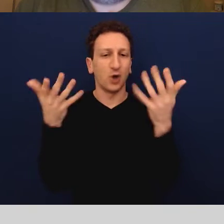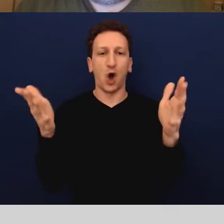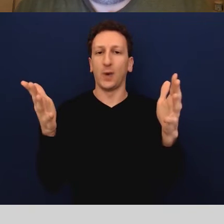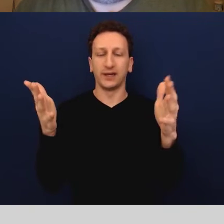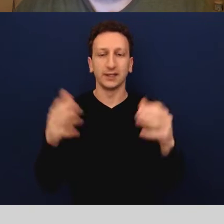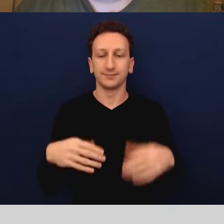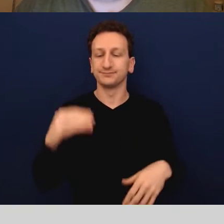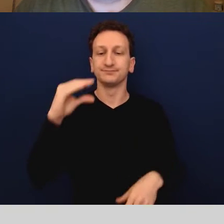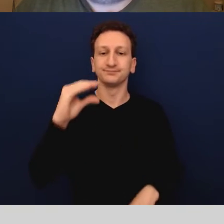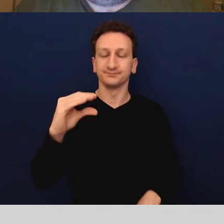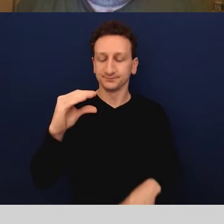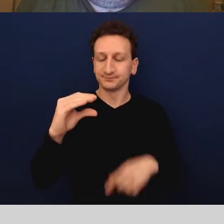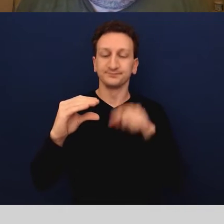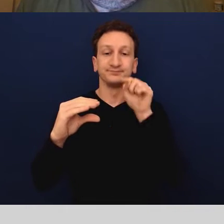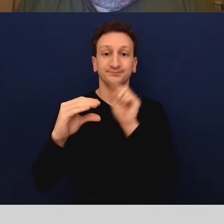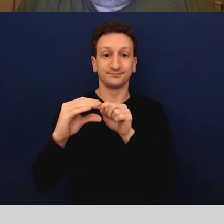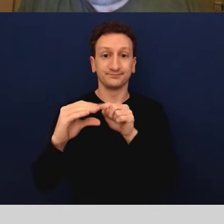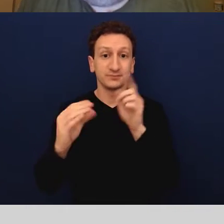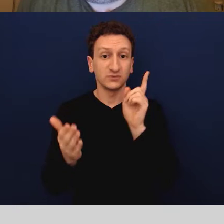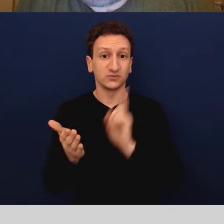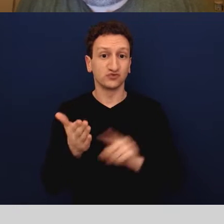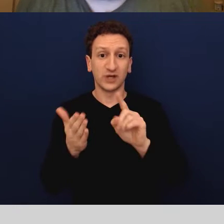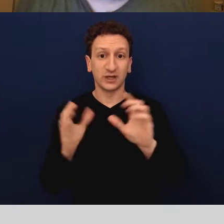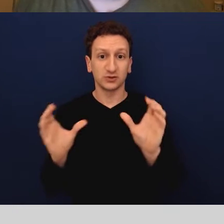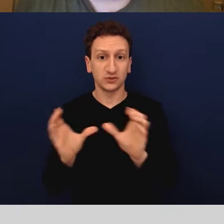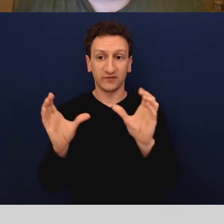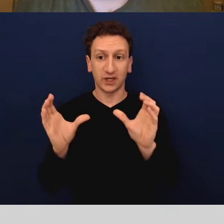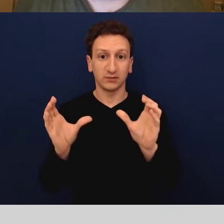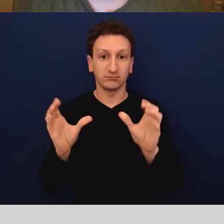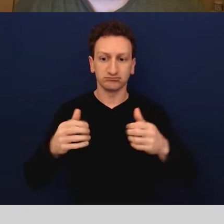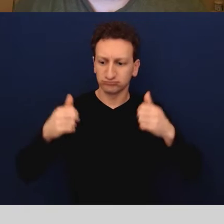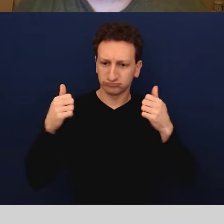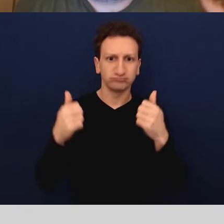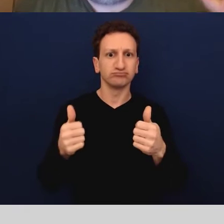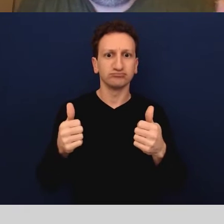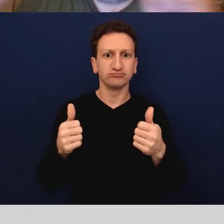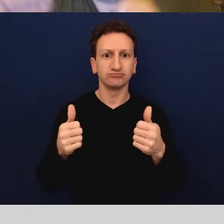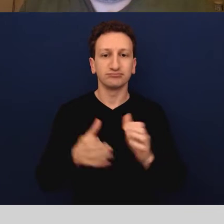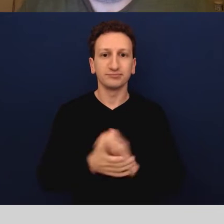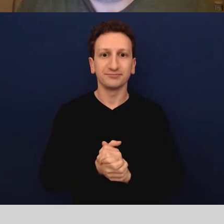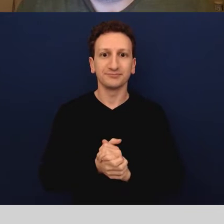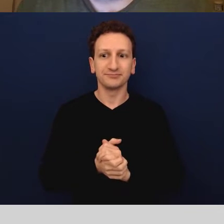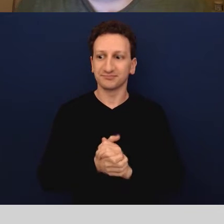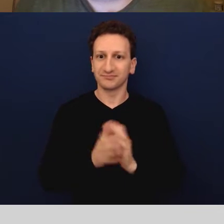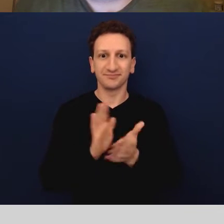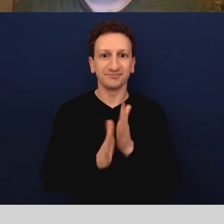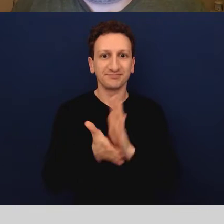We check the certificate, looks good because it always looks good. We are good to go.